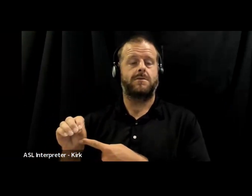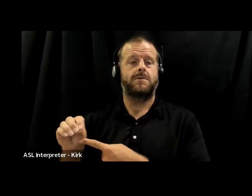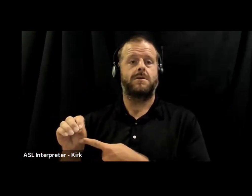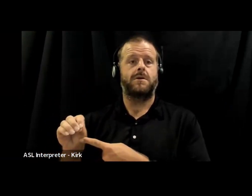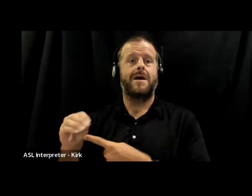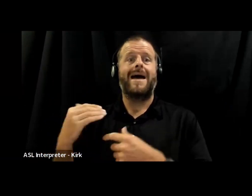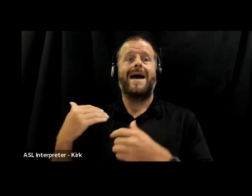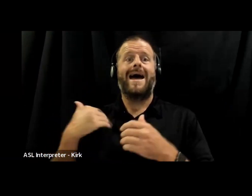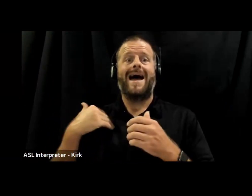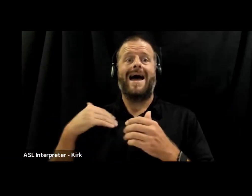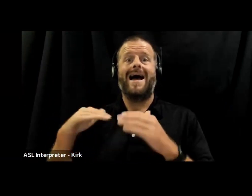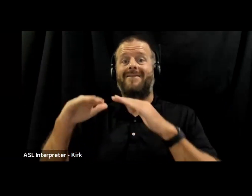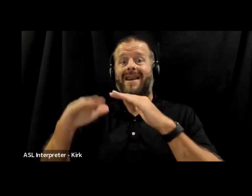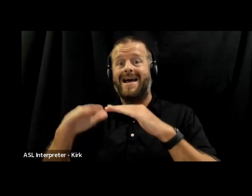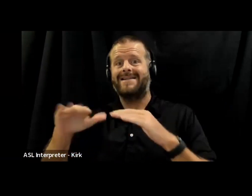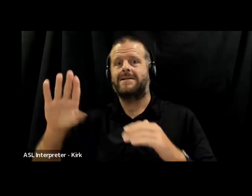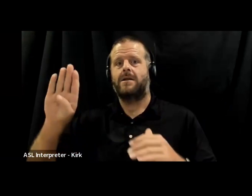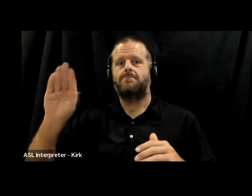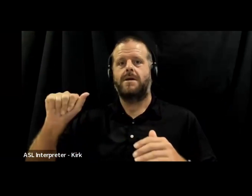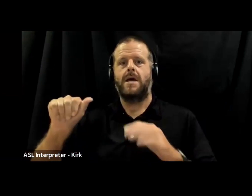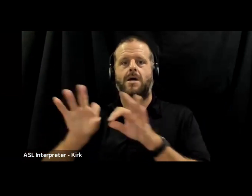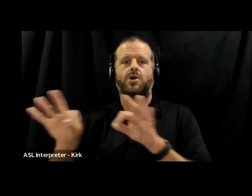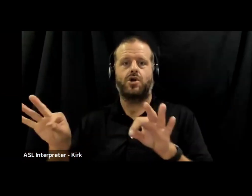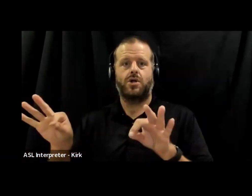less than a BA degree and are working in that STEM